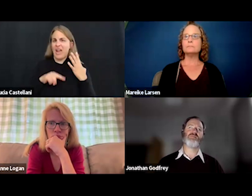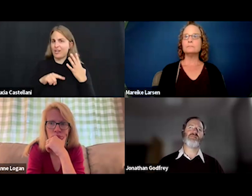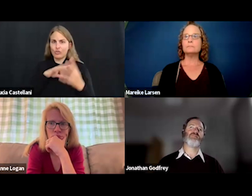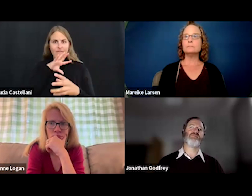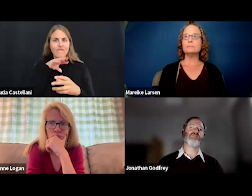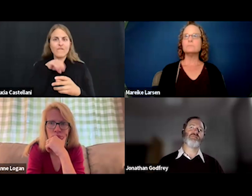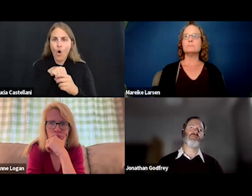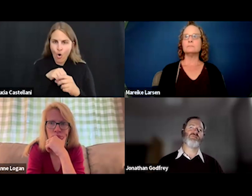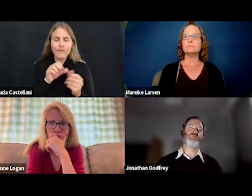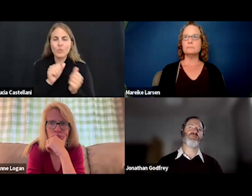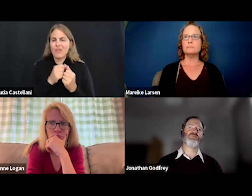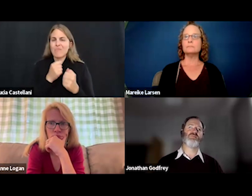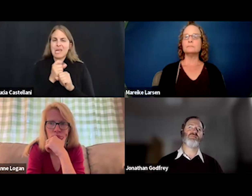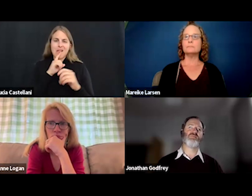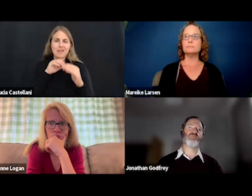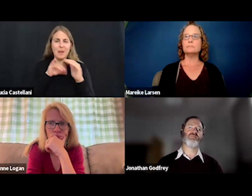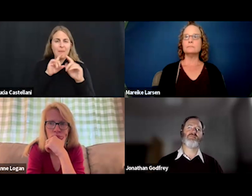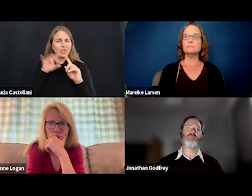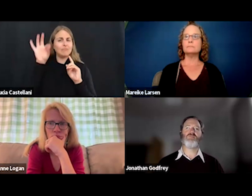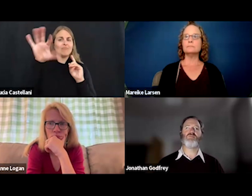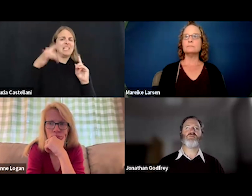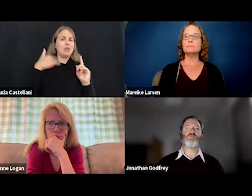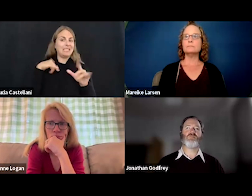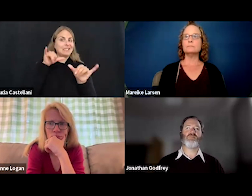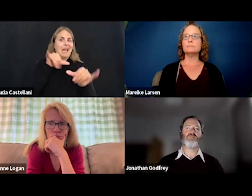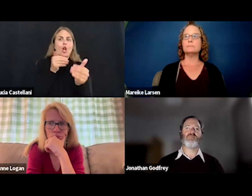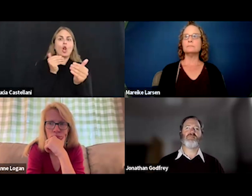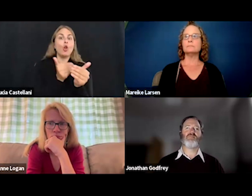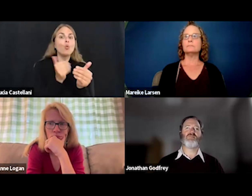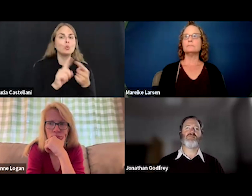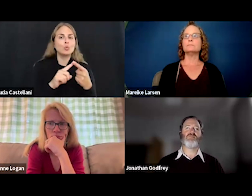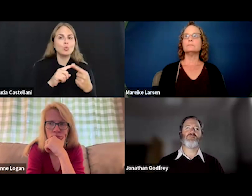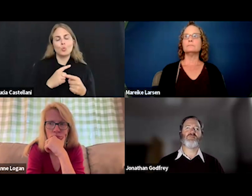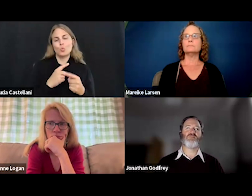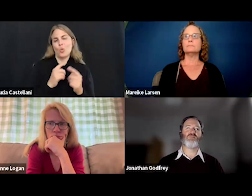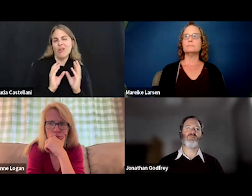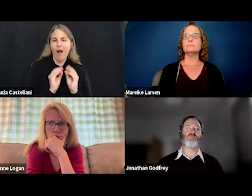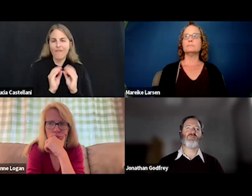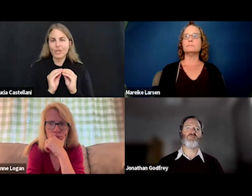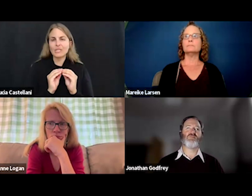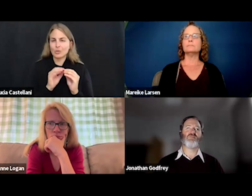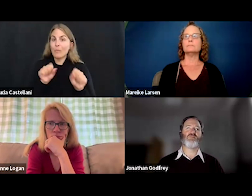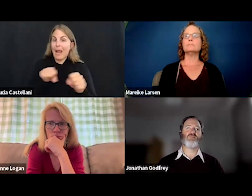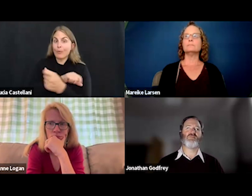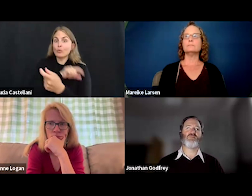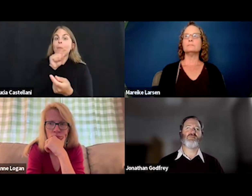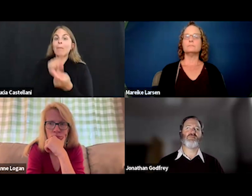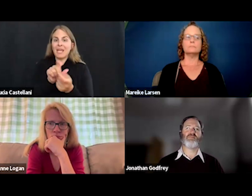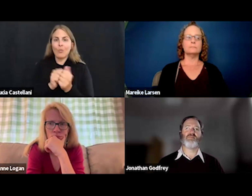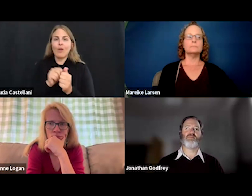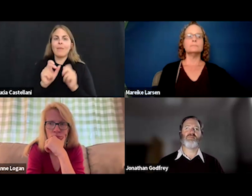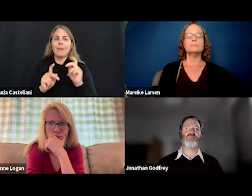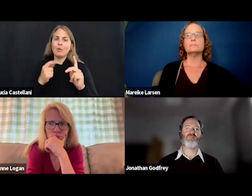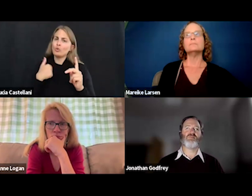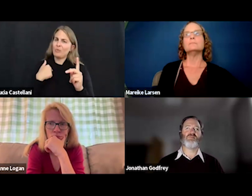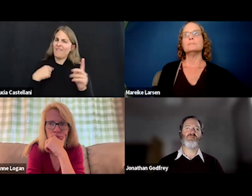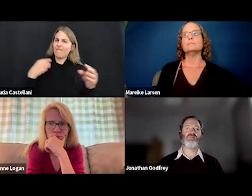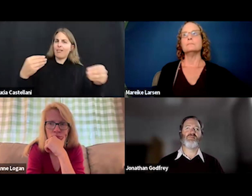But just putting it out there that that's one of the things that's helpful-- to meet with people and have a standard place.